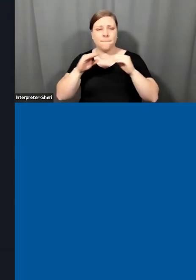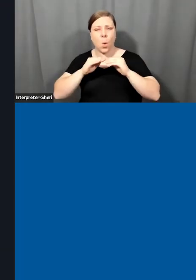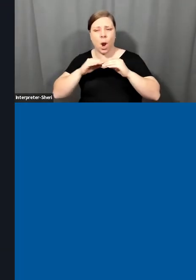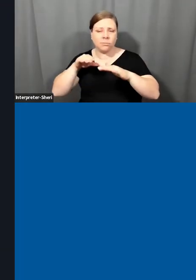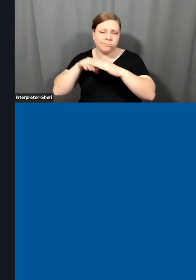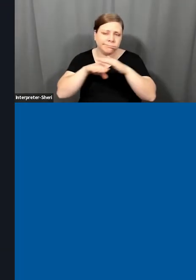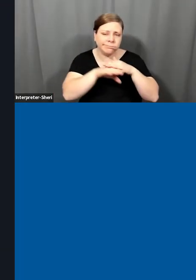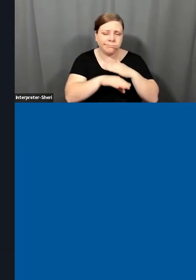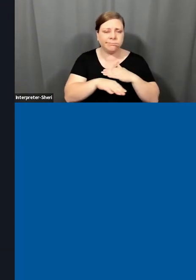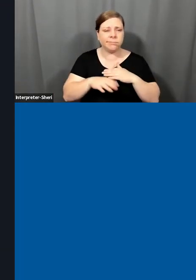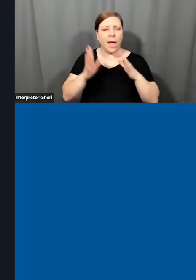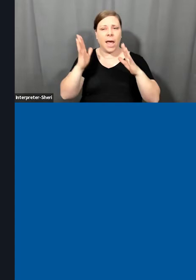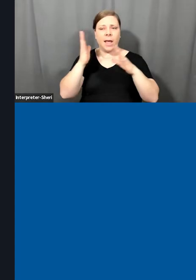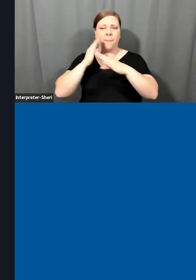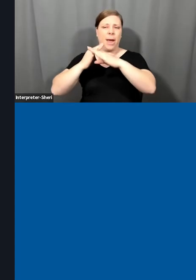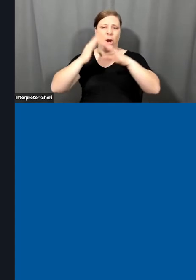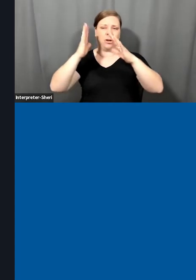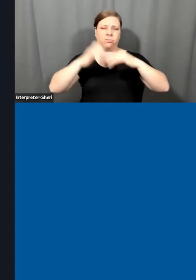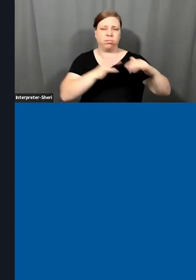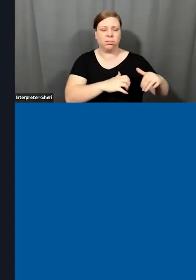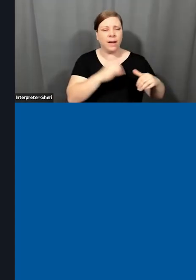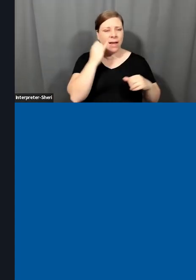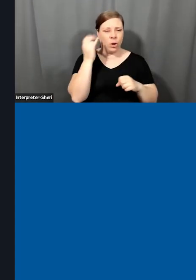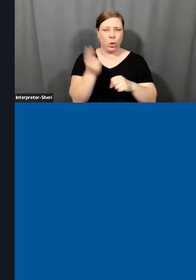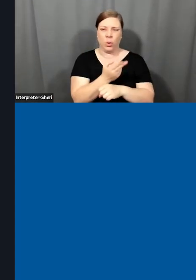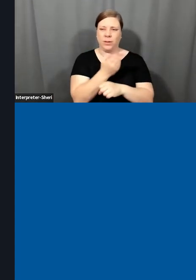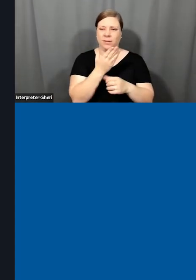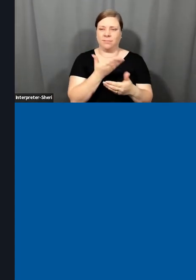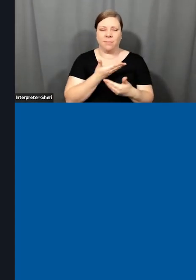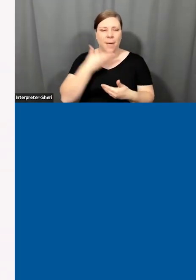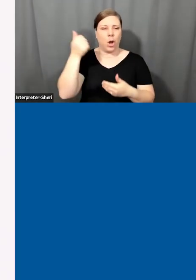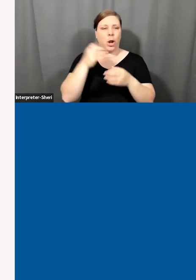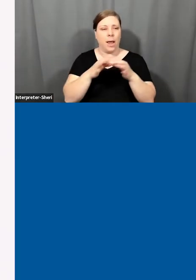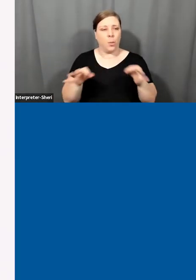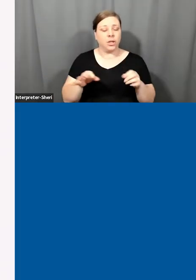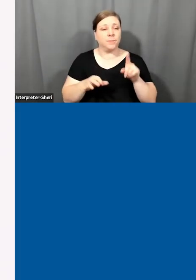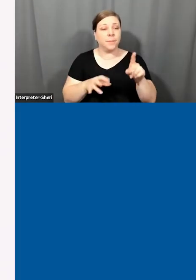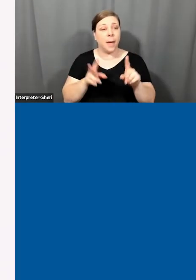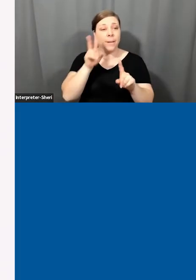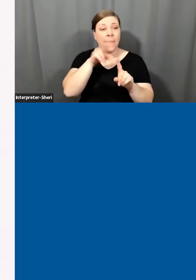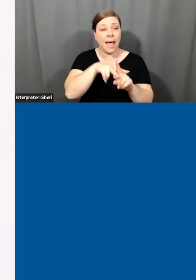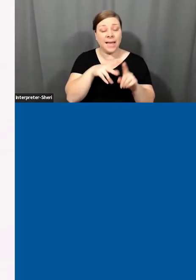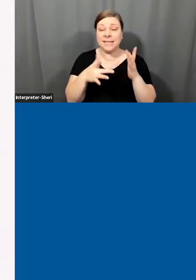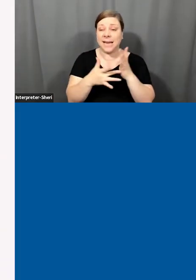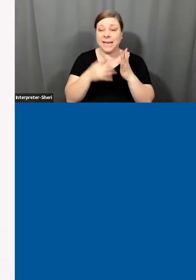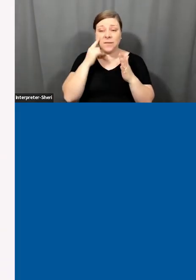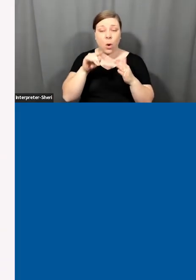Slide 20, applying the techniques for an accessible post. Slide, 21.